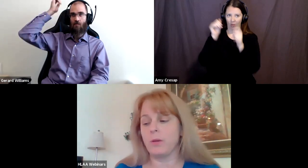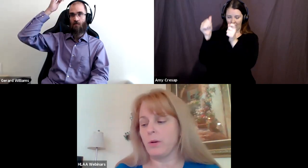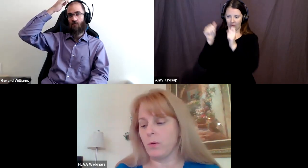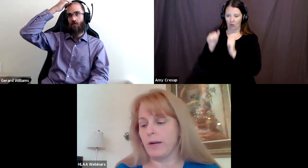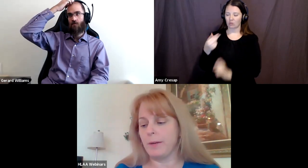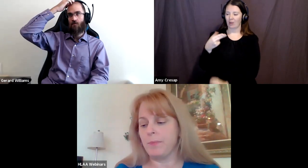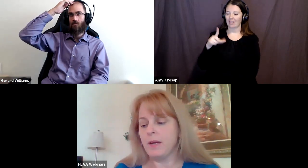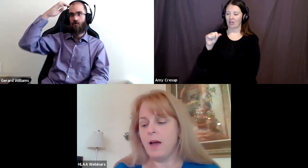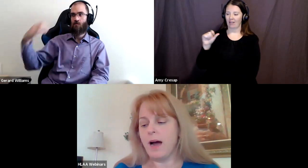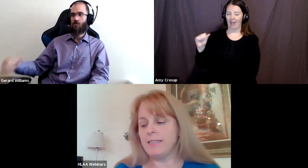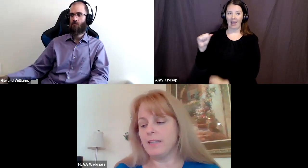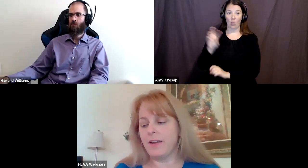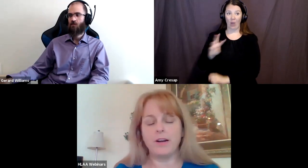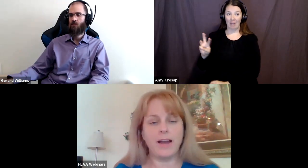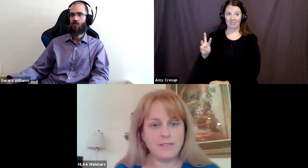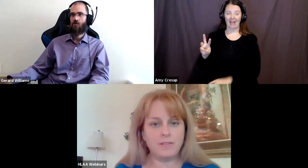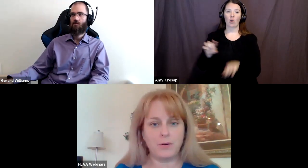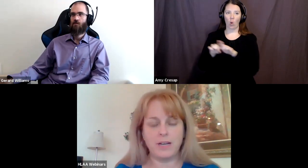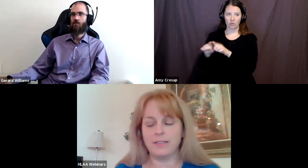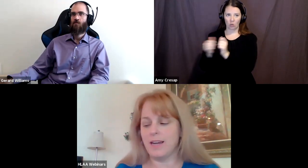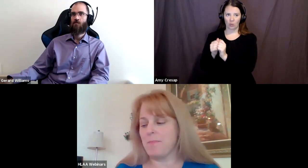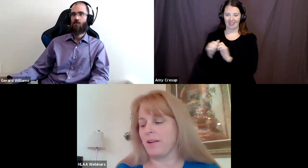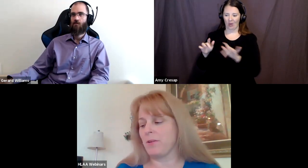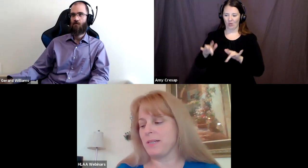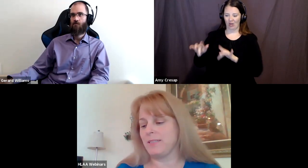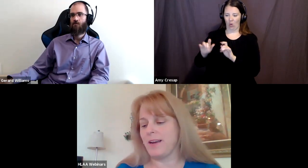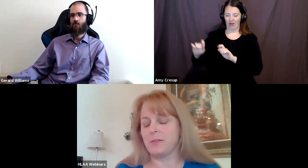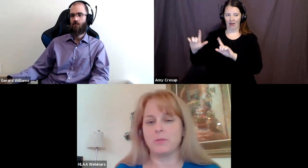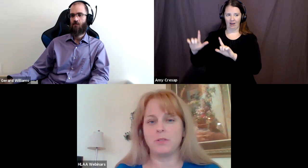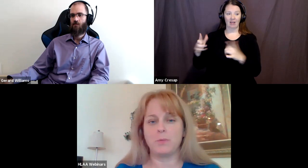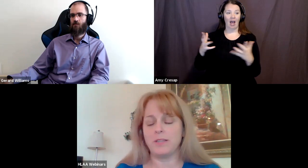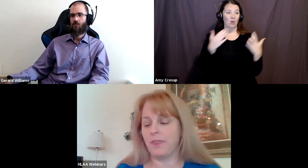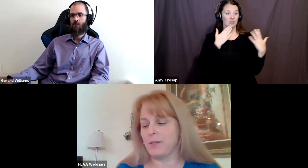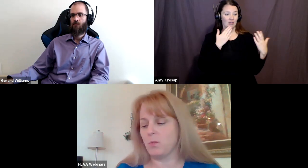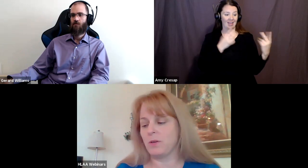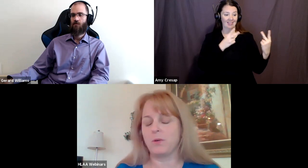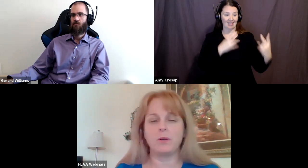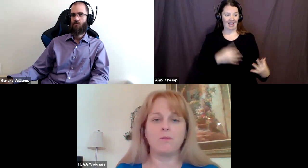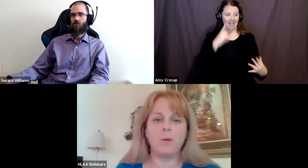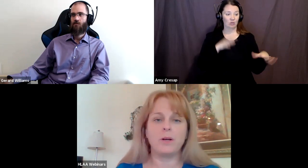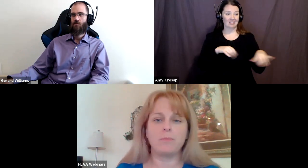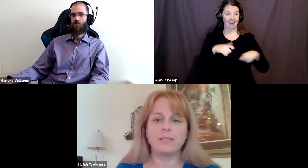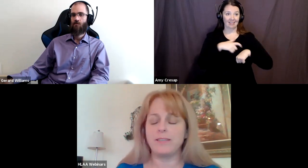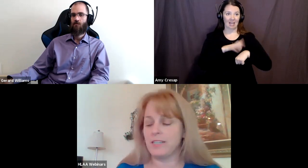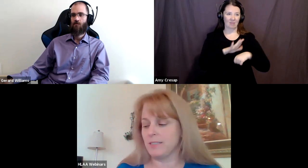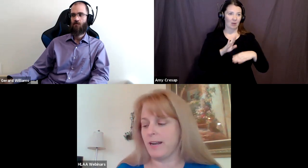the recording. I need to thank our guests for taking the time out of their busy schedule to present this wonderful and informative presentation